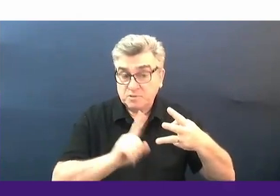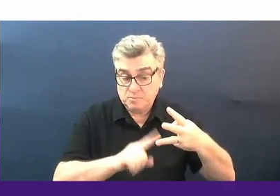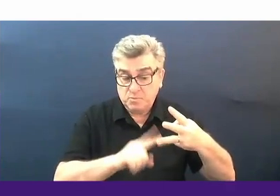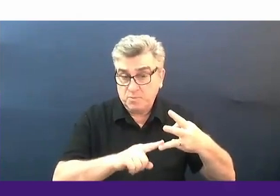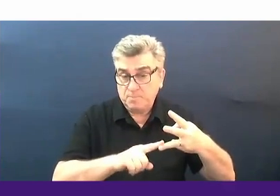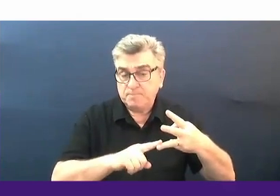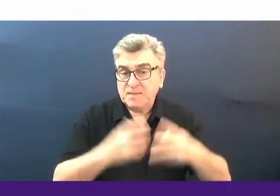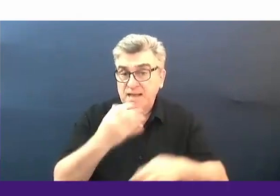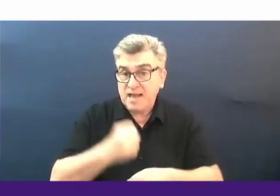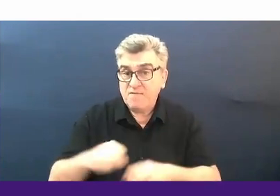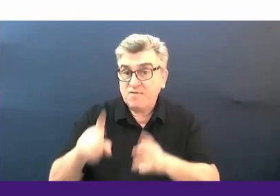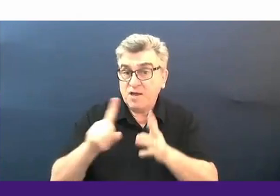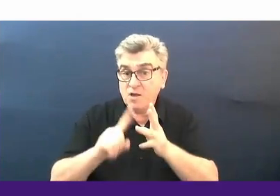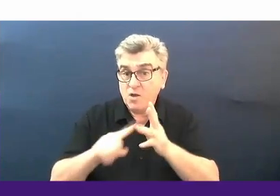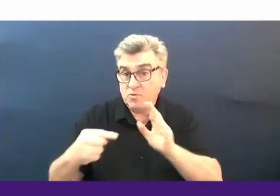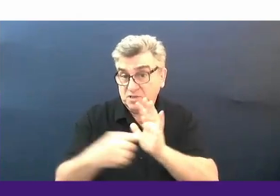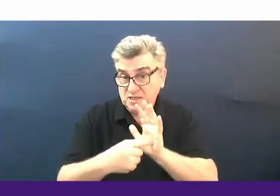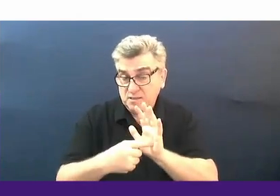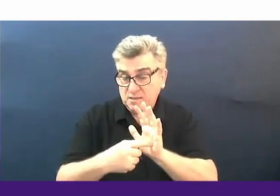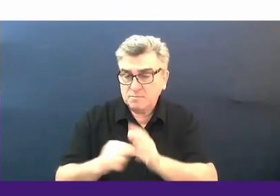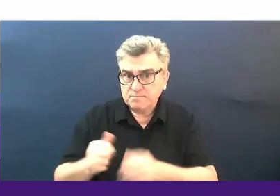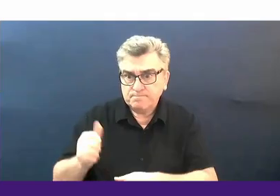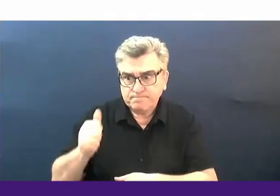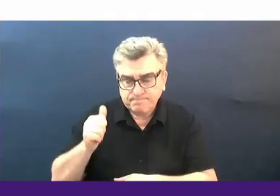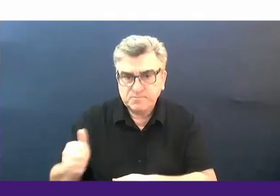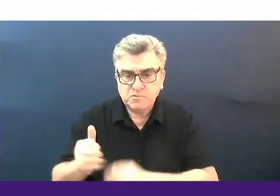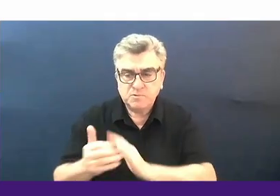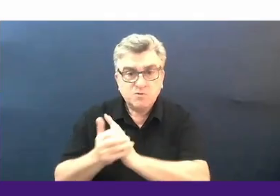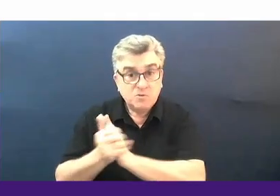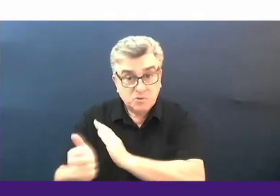very skilled in the care of people with intellectual and developmental disability,